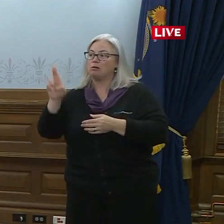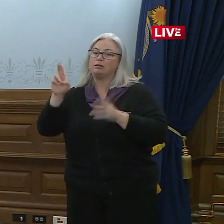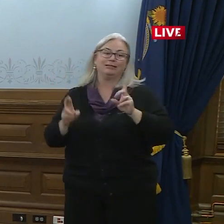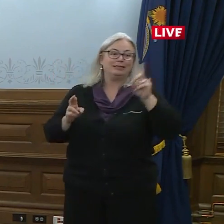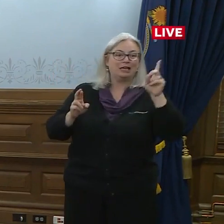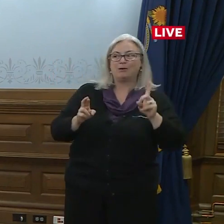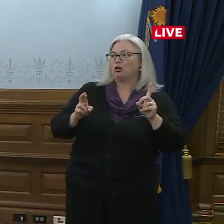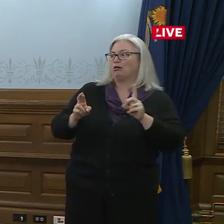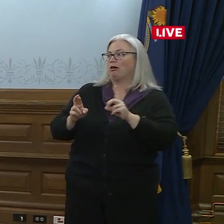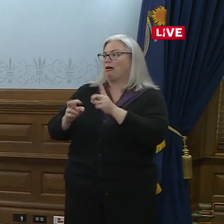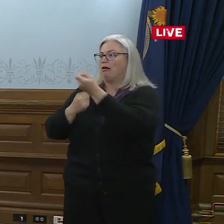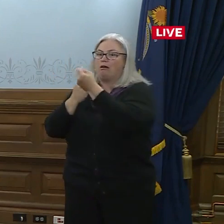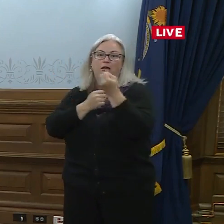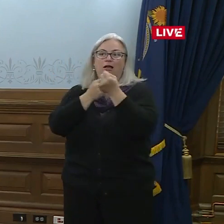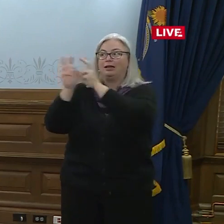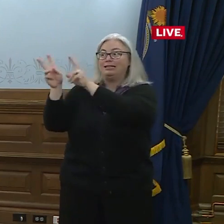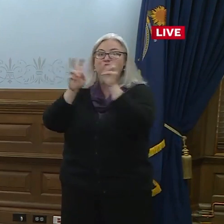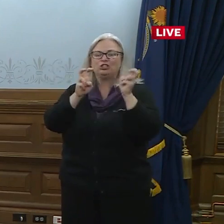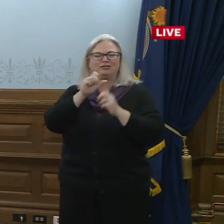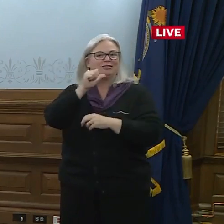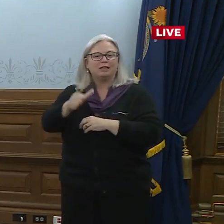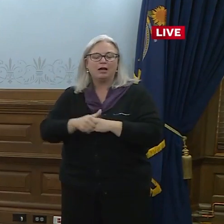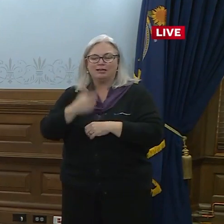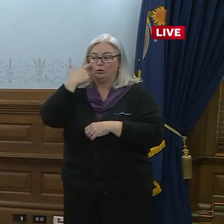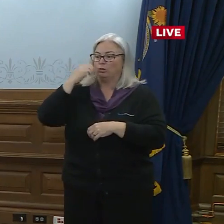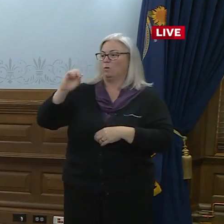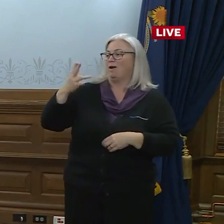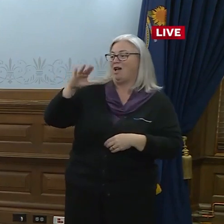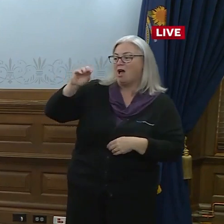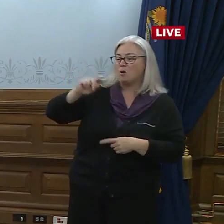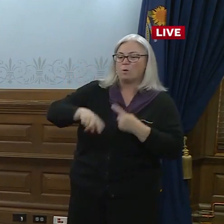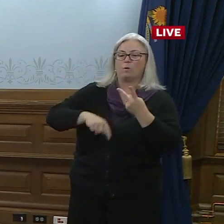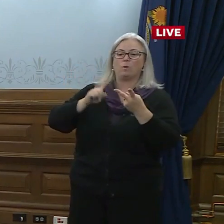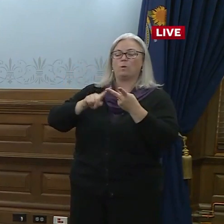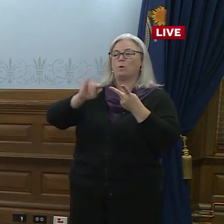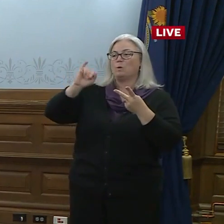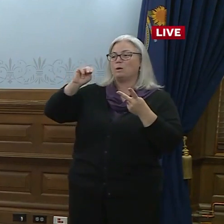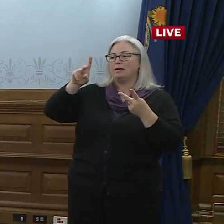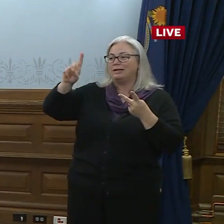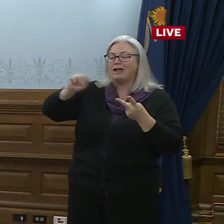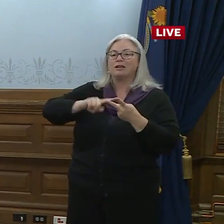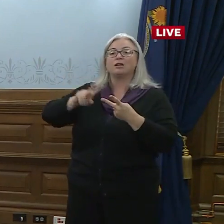LET ME REMIND EVERYONE THAT THIS IS NOT A PARTISAN ISSUE.